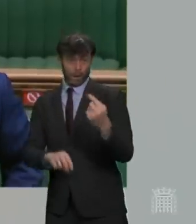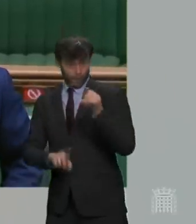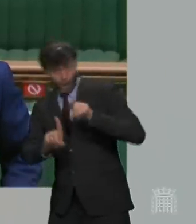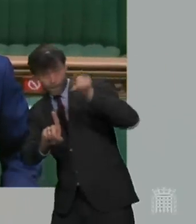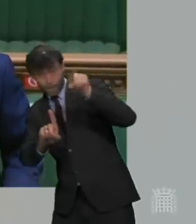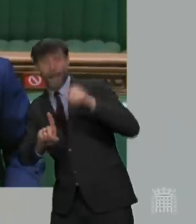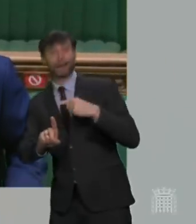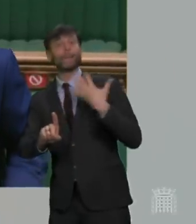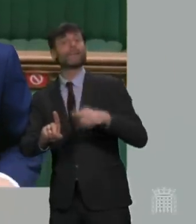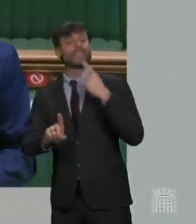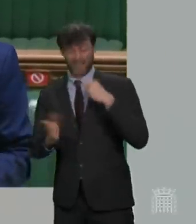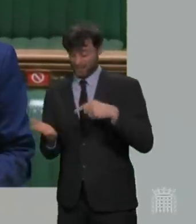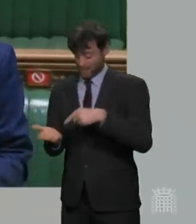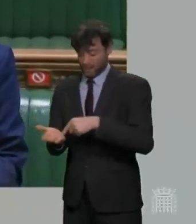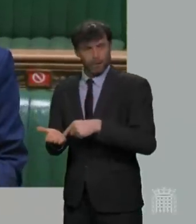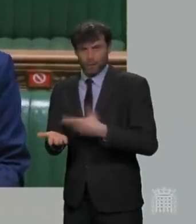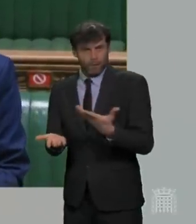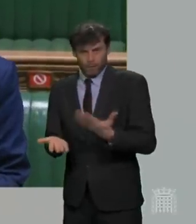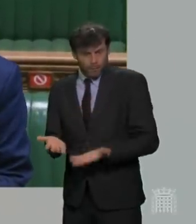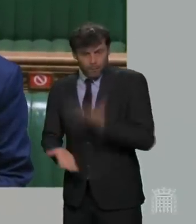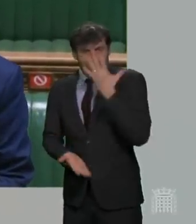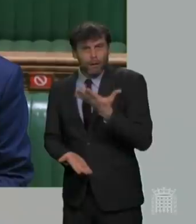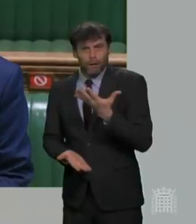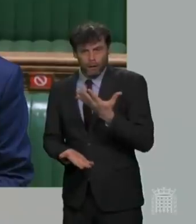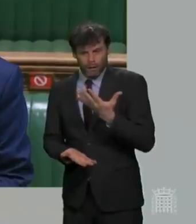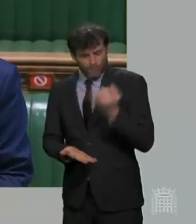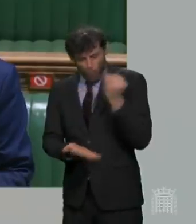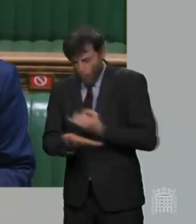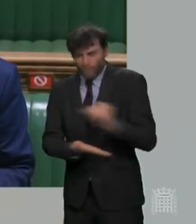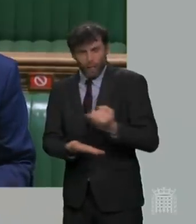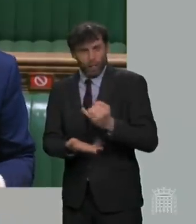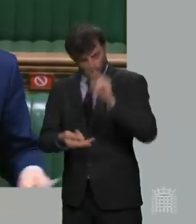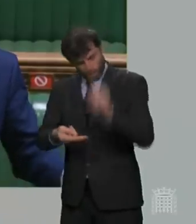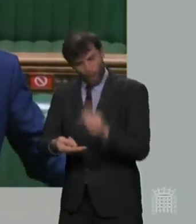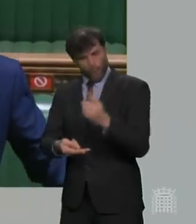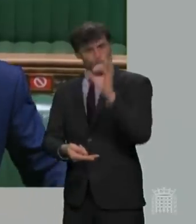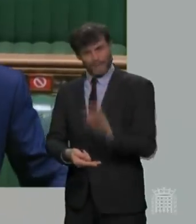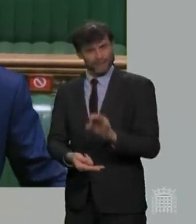“It’s inept.” “It’s unacceptable.” “It’s pathetic.” These are Conservative